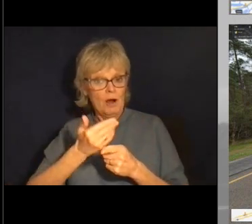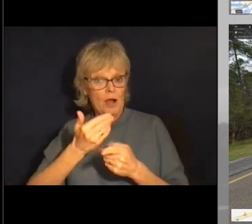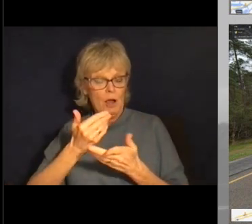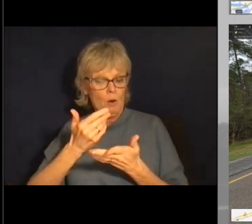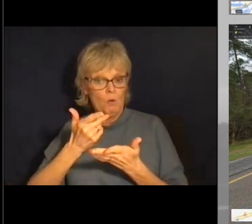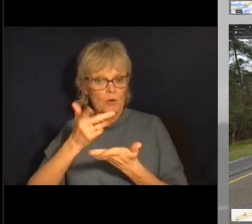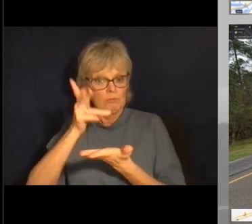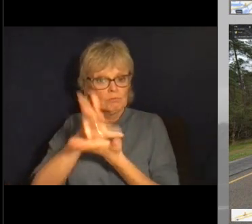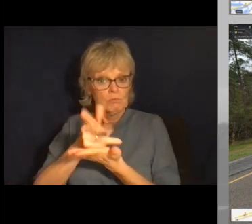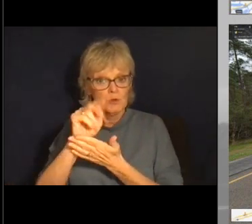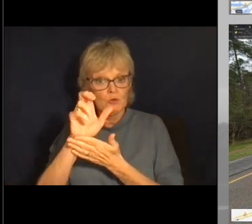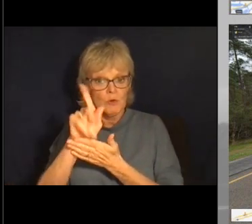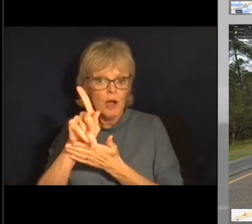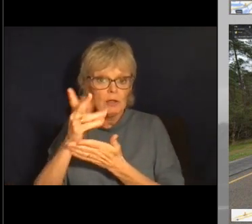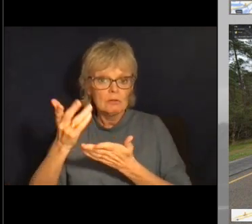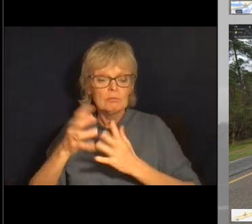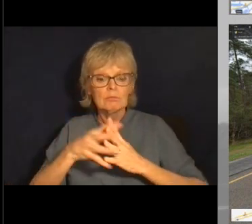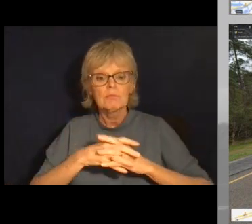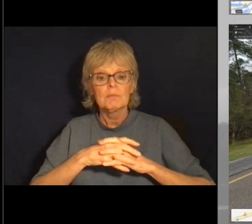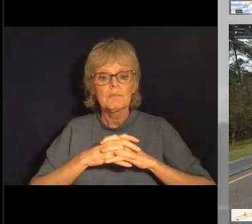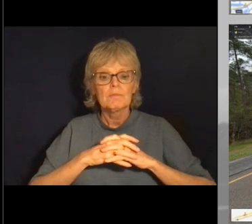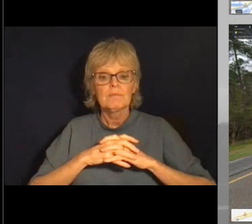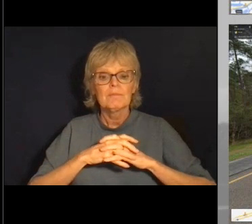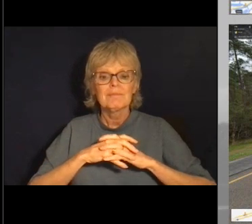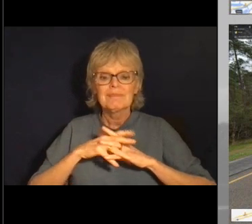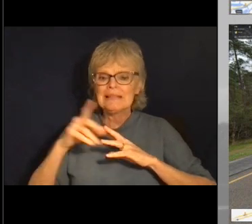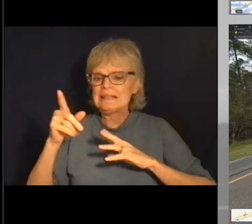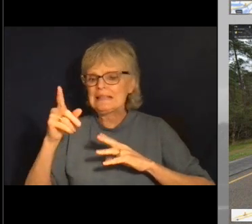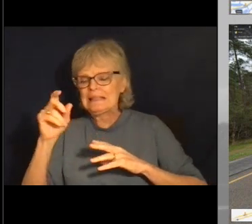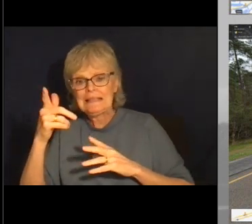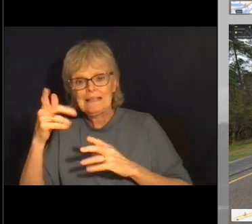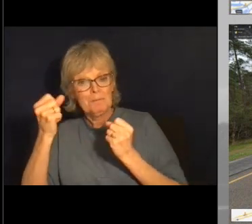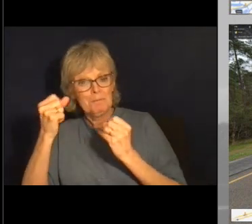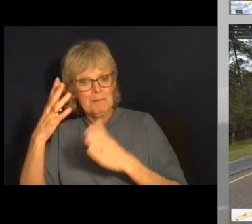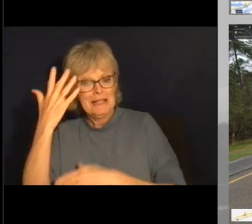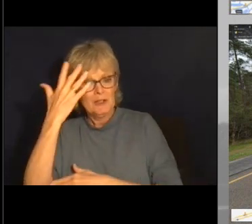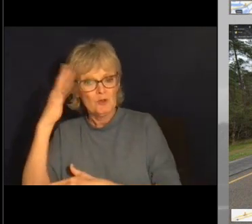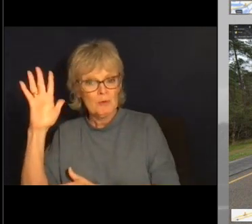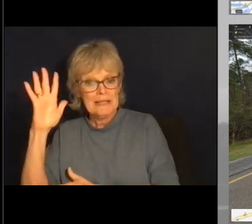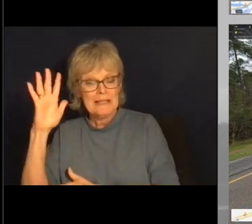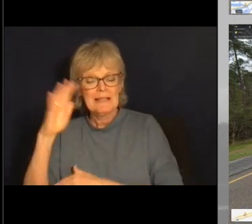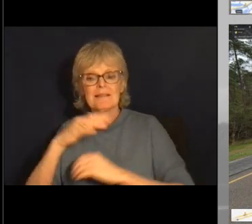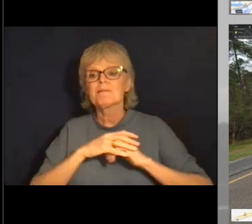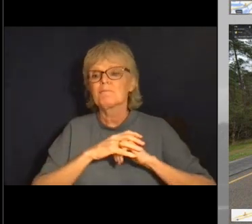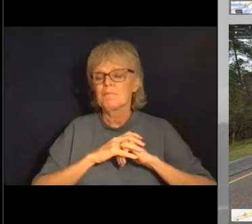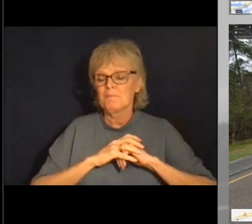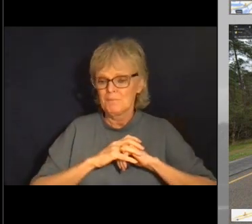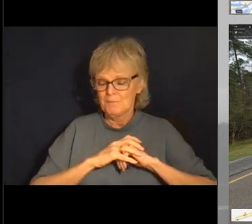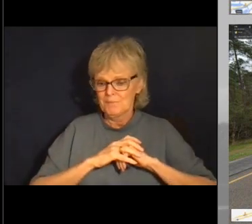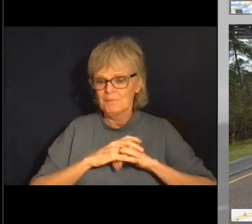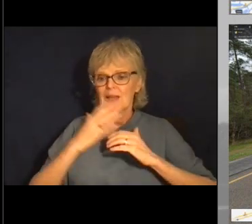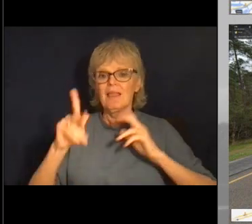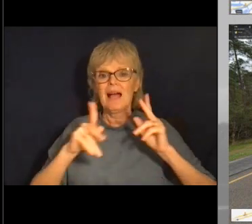[Katherine] What do you guys think? Too many trees. [Katherine] Yeah, a lot of people are saying too many trees.